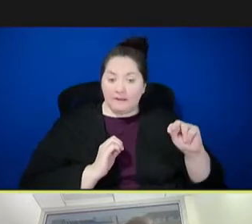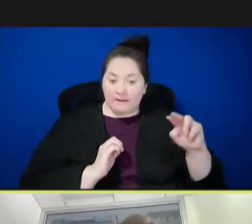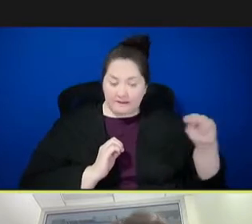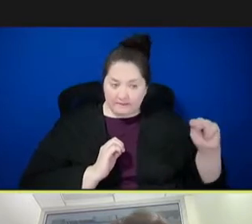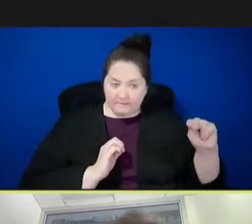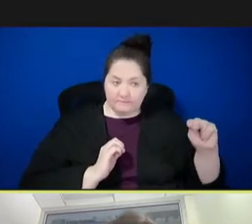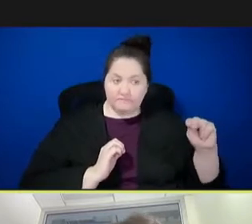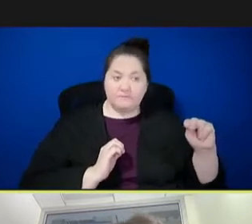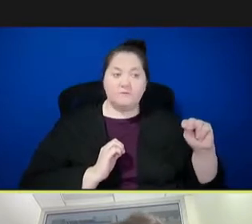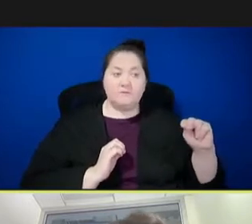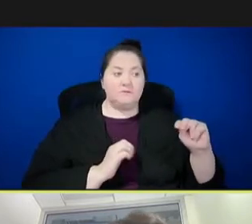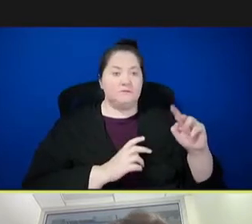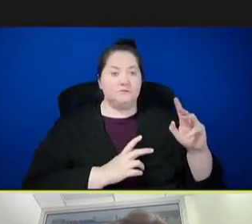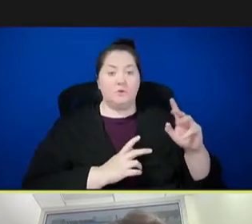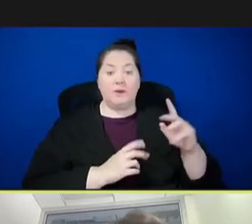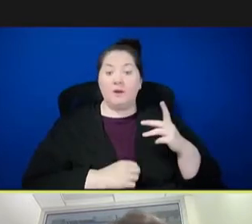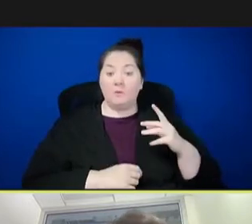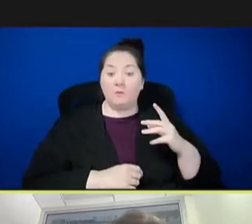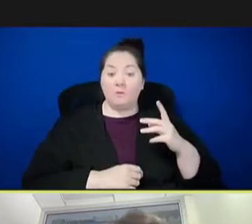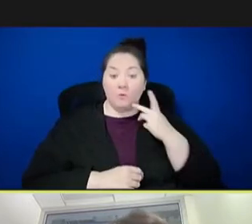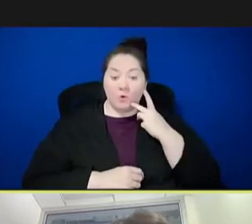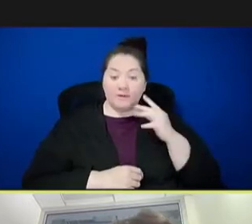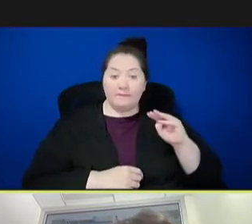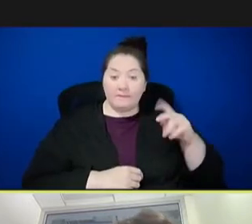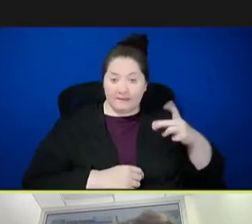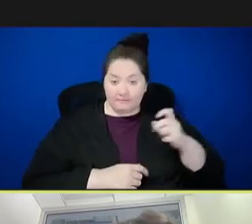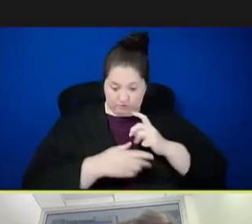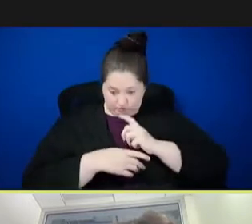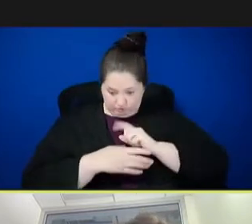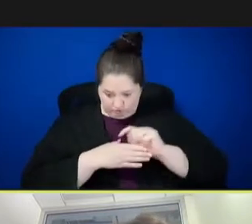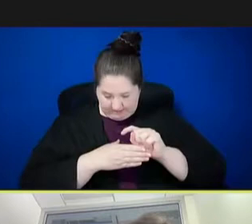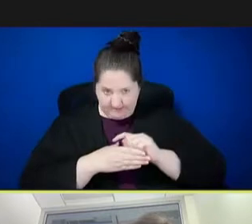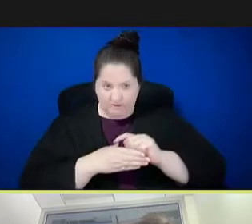backbone. So the way protein MPNN has been trained is that it's been trained on the PDB, so from all